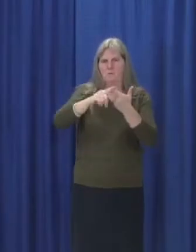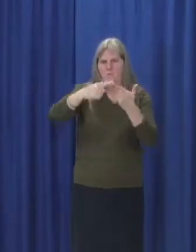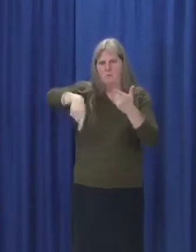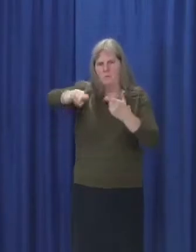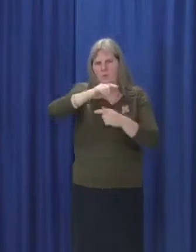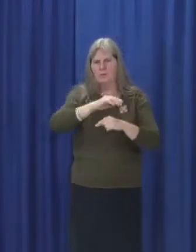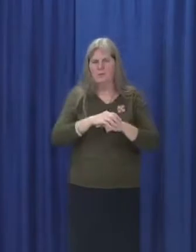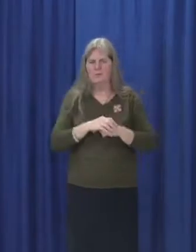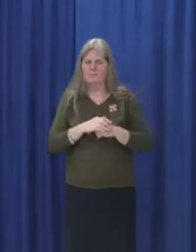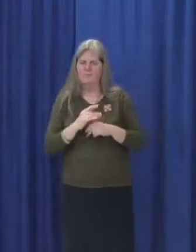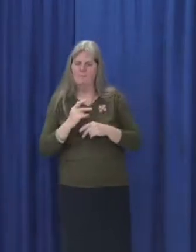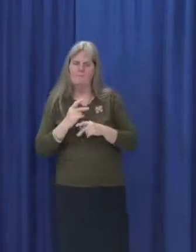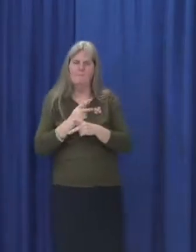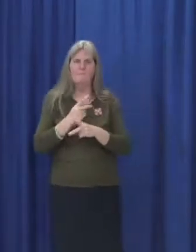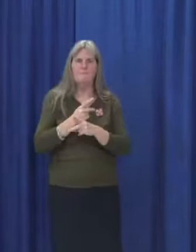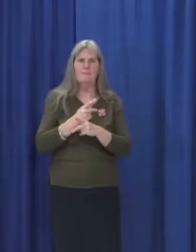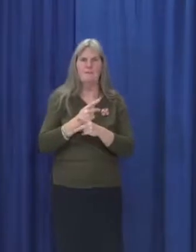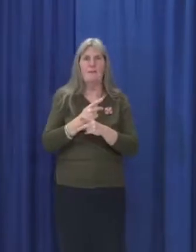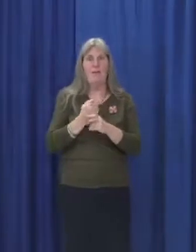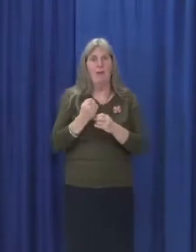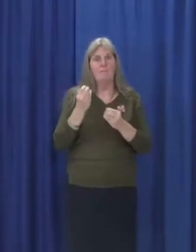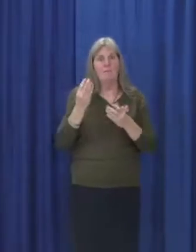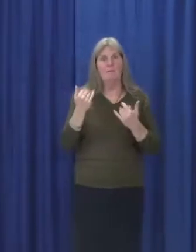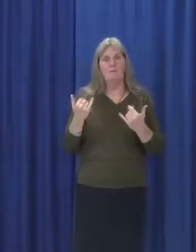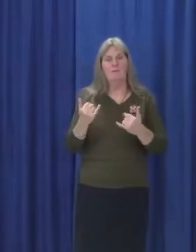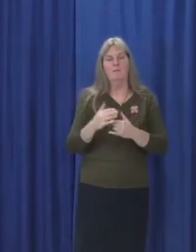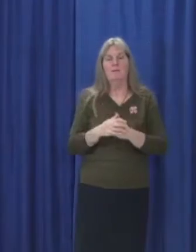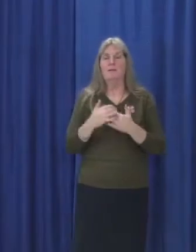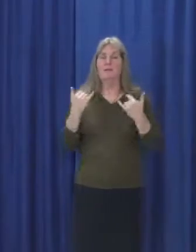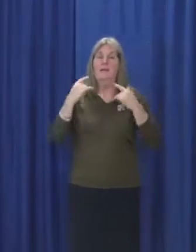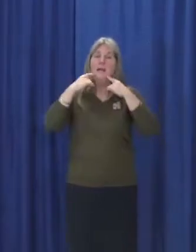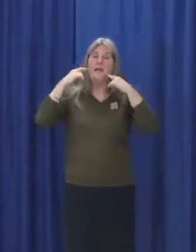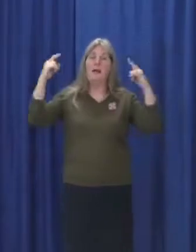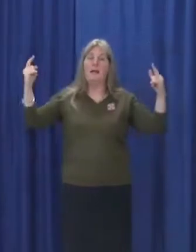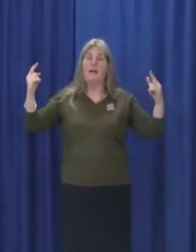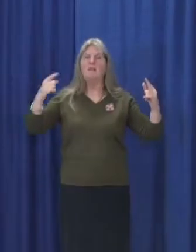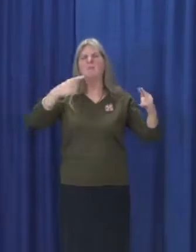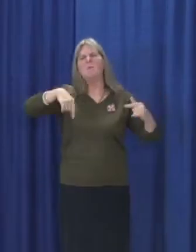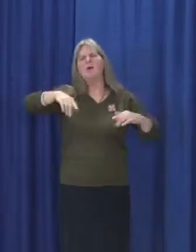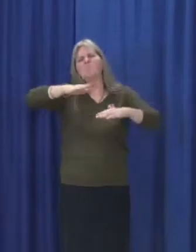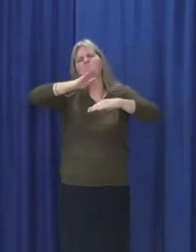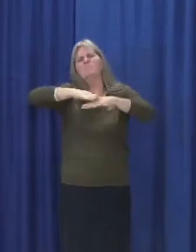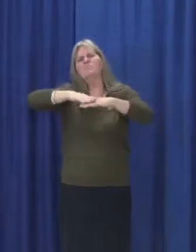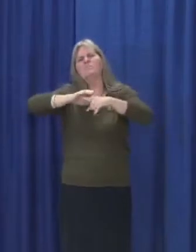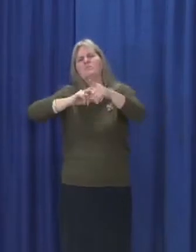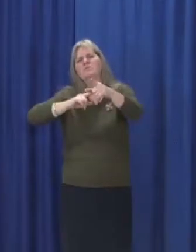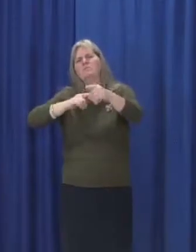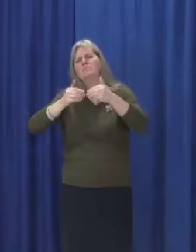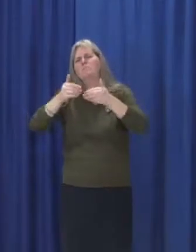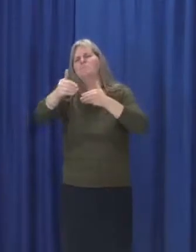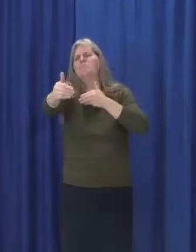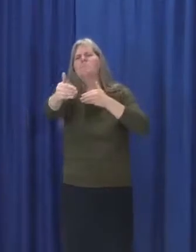logistics, it's a lot of information. This announcement is about giving a heads-up of where we